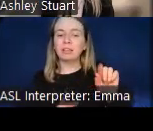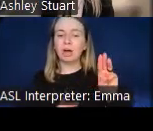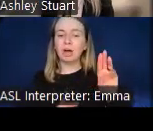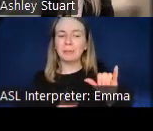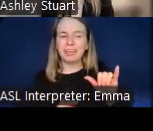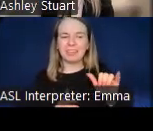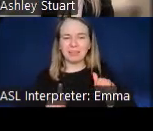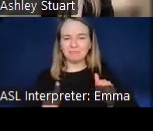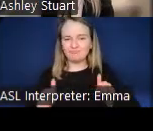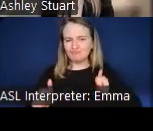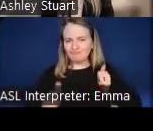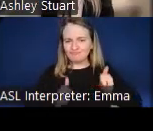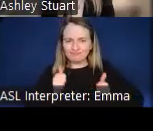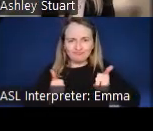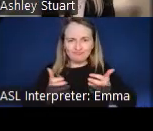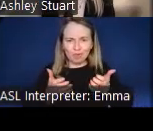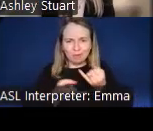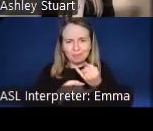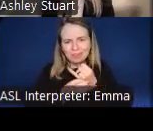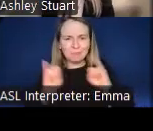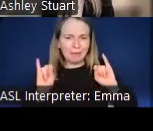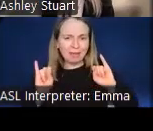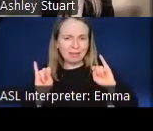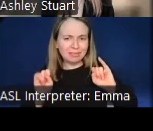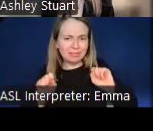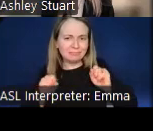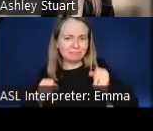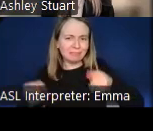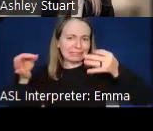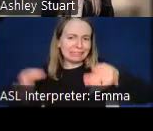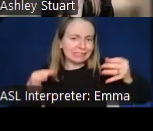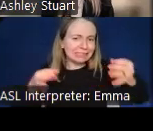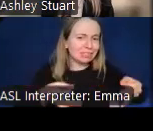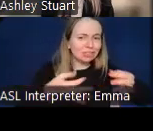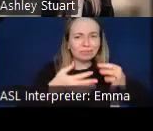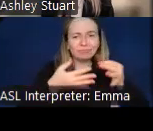independently, make choices and exert control over the